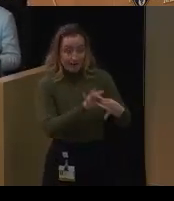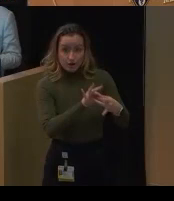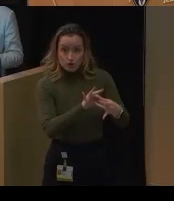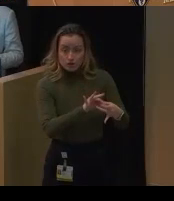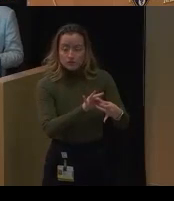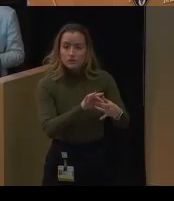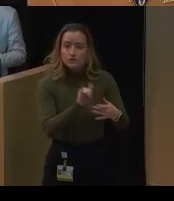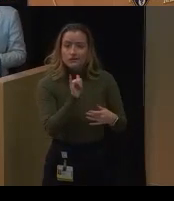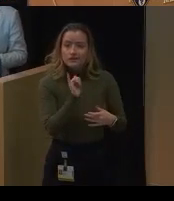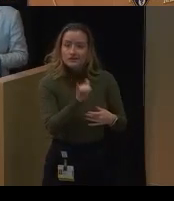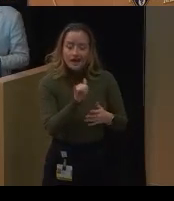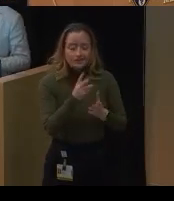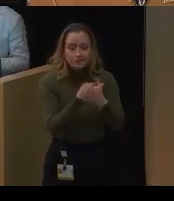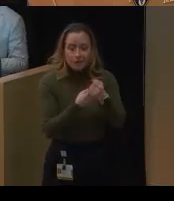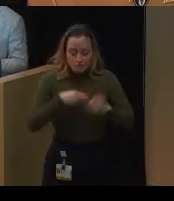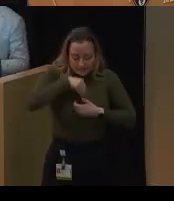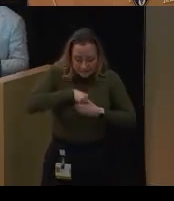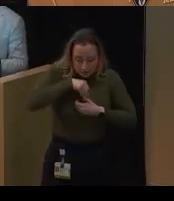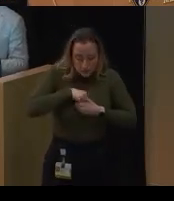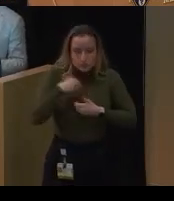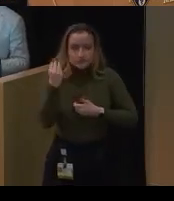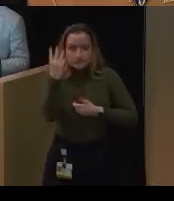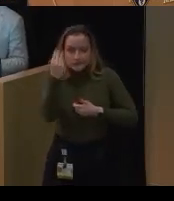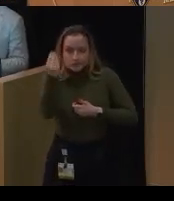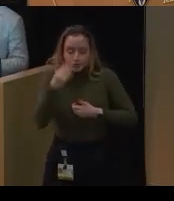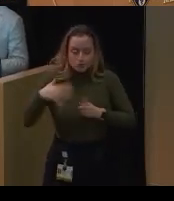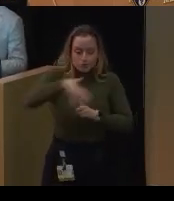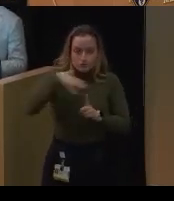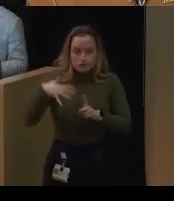of internal and external factors and there's probably not one thing we could point to and say